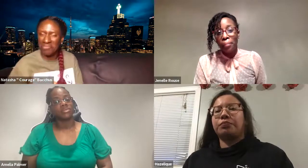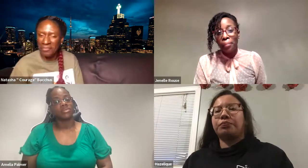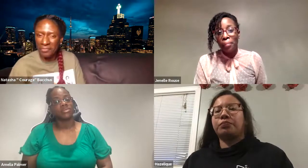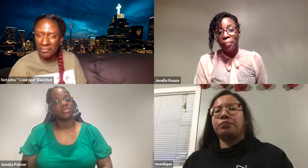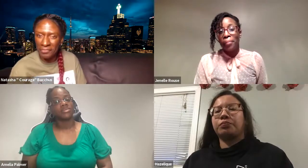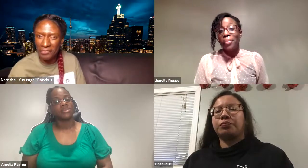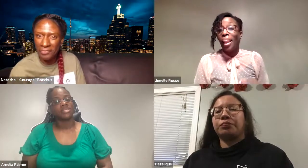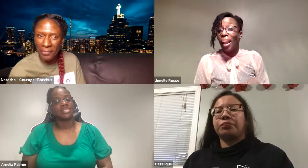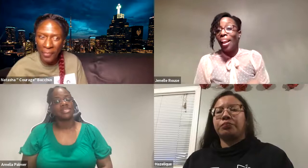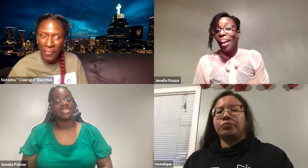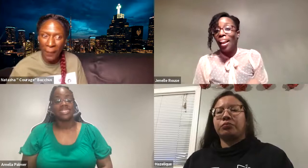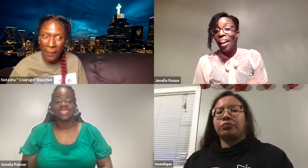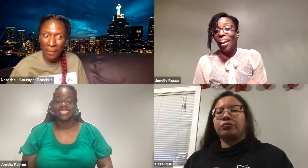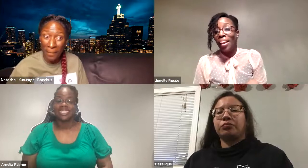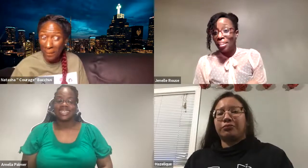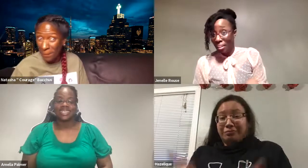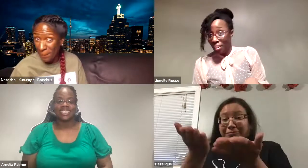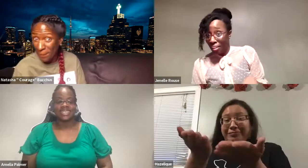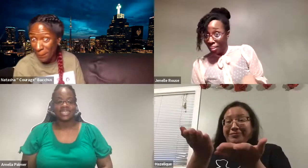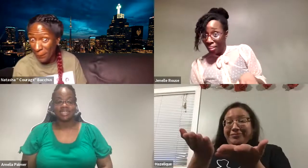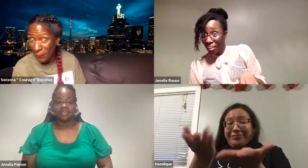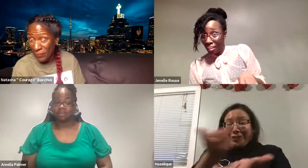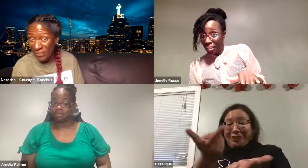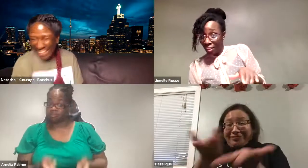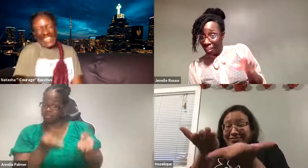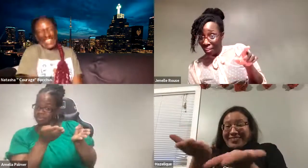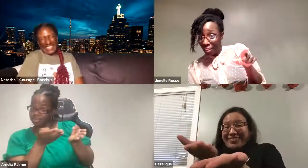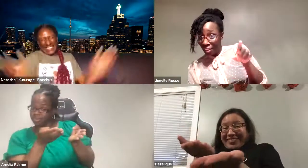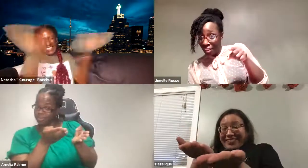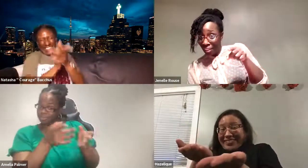so what do you think those ideas, colonization, decolonization, the influence on language